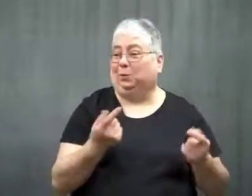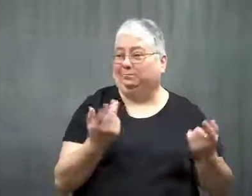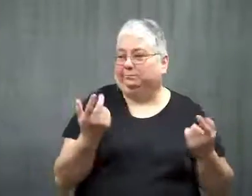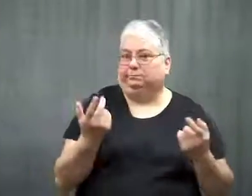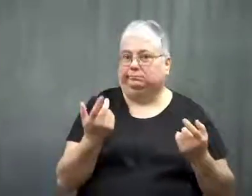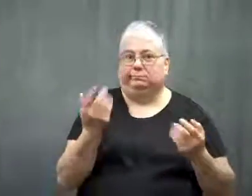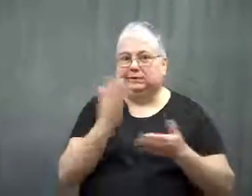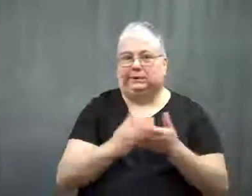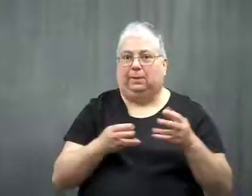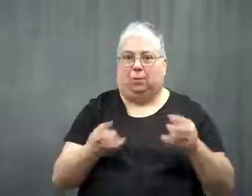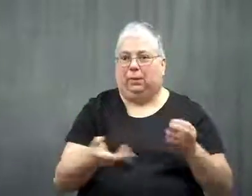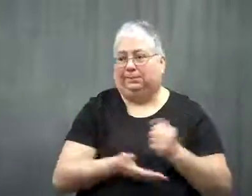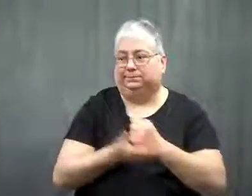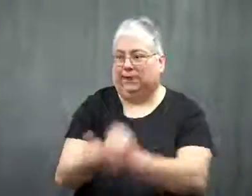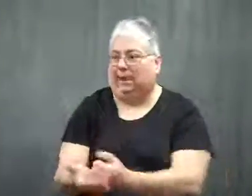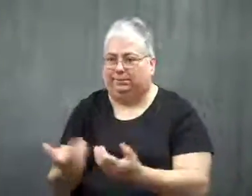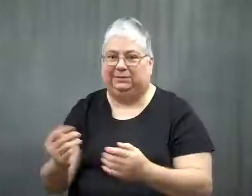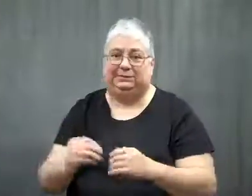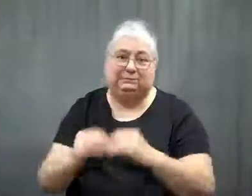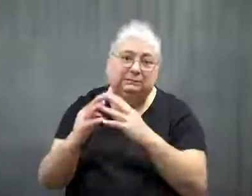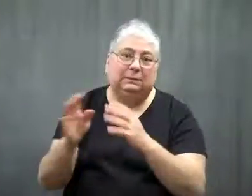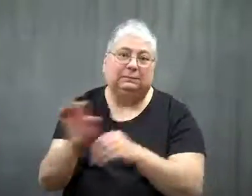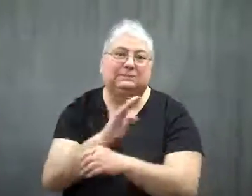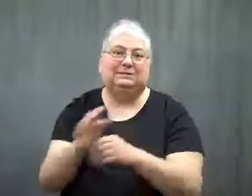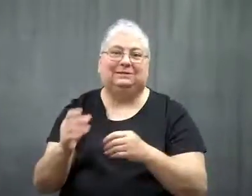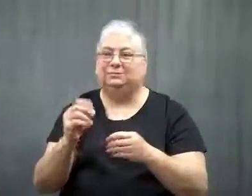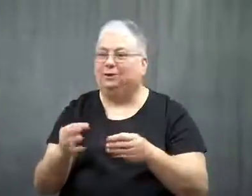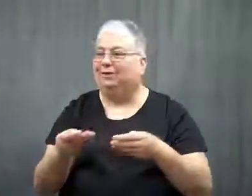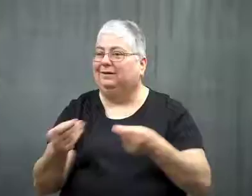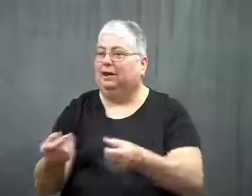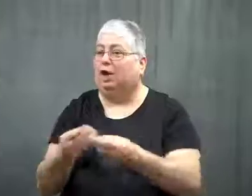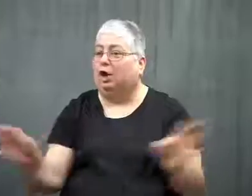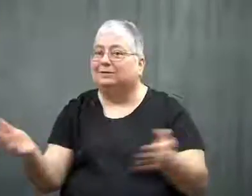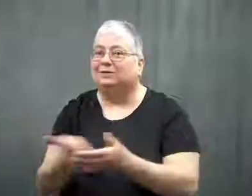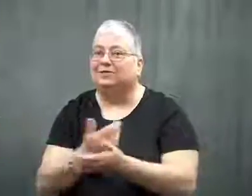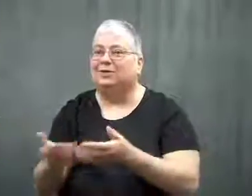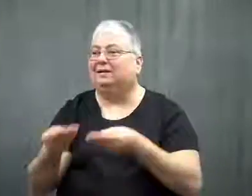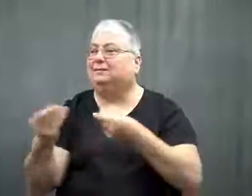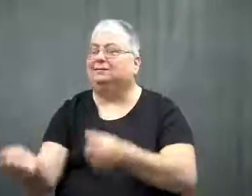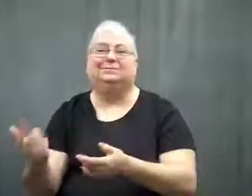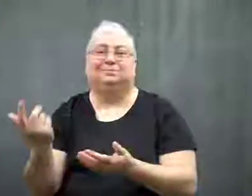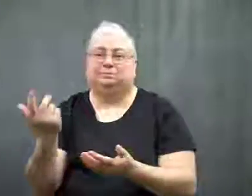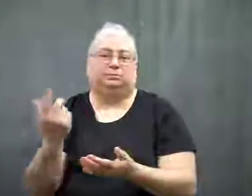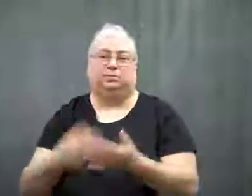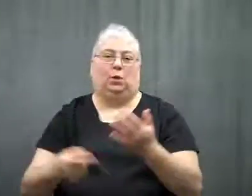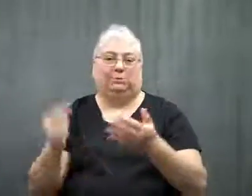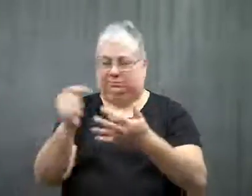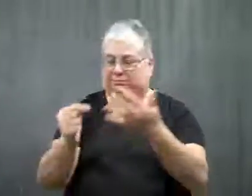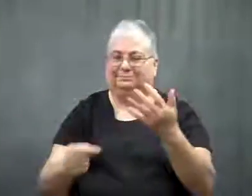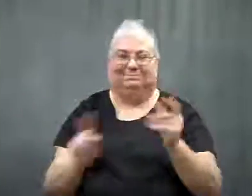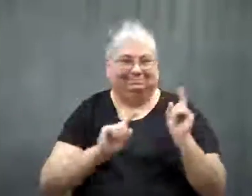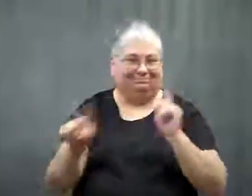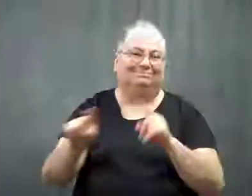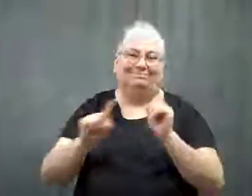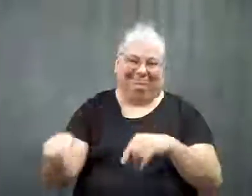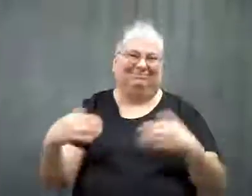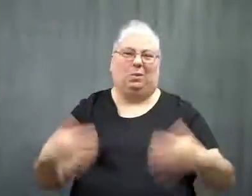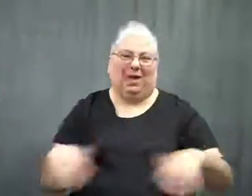So they'll be providing help to either rebuild the business or compensate for losses.